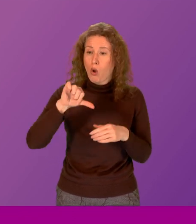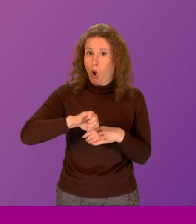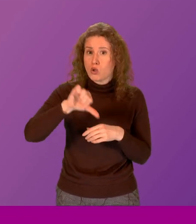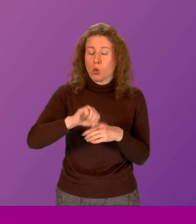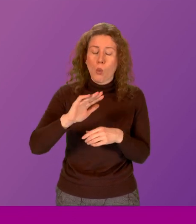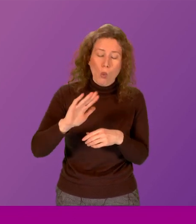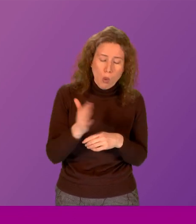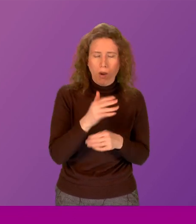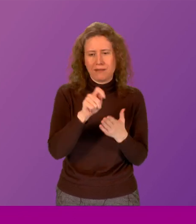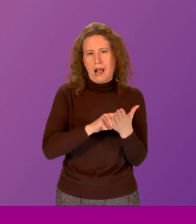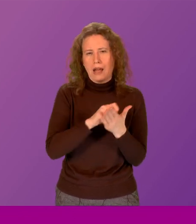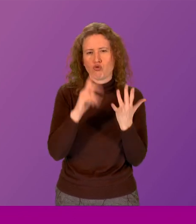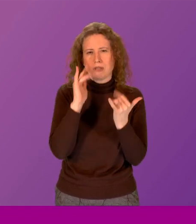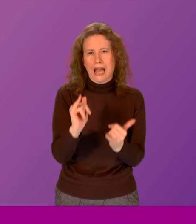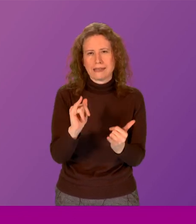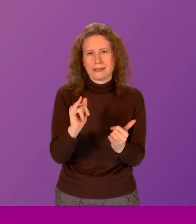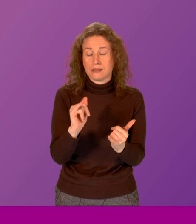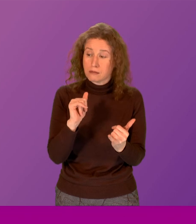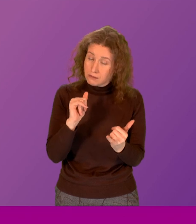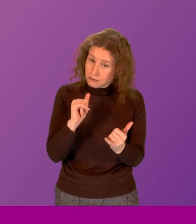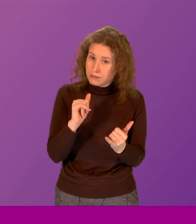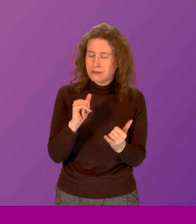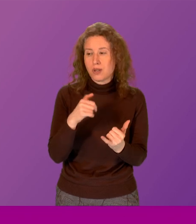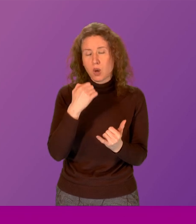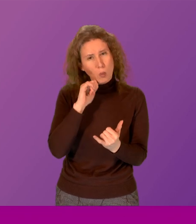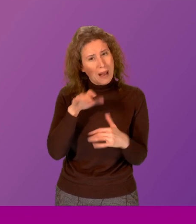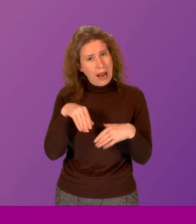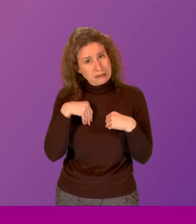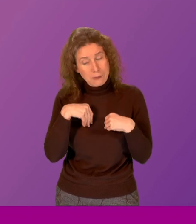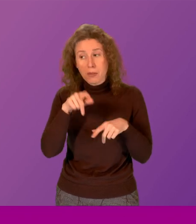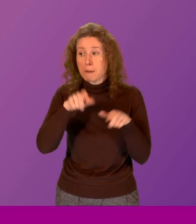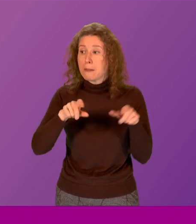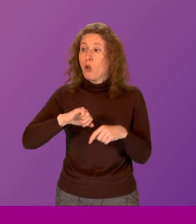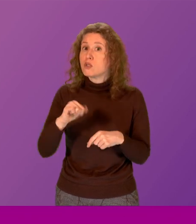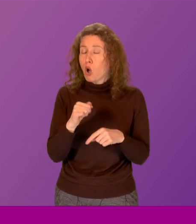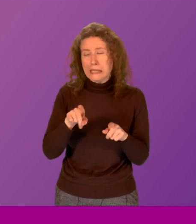has been set. Is he worried that the people of Scotland, like many people sitting behind him,